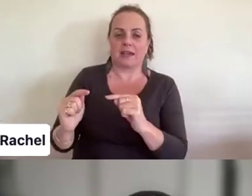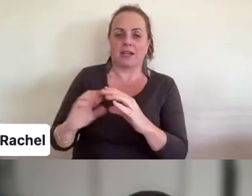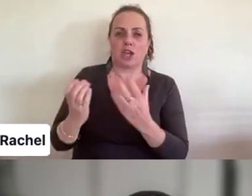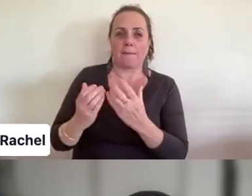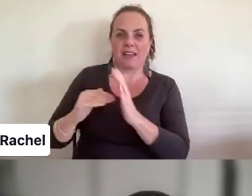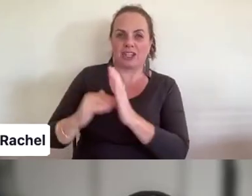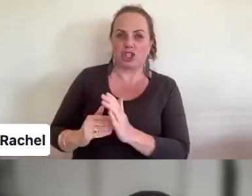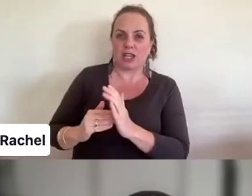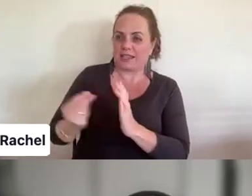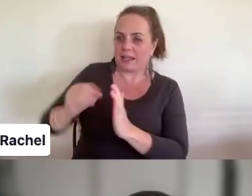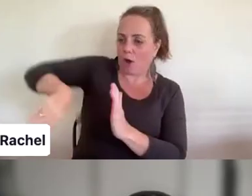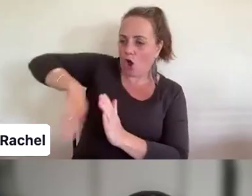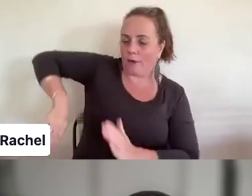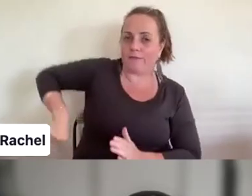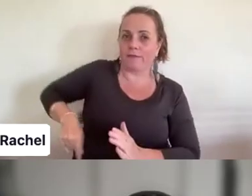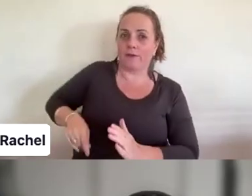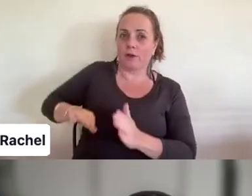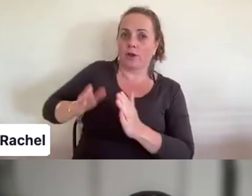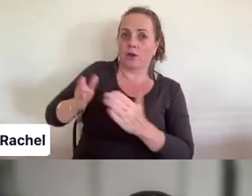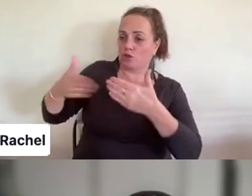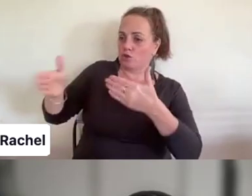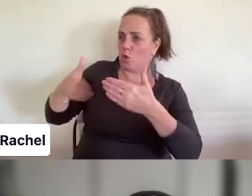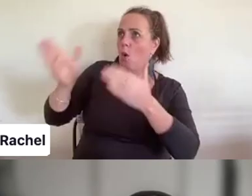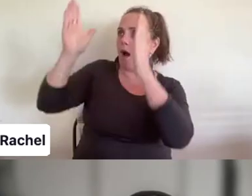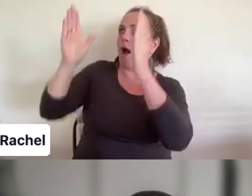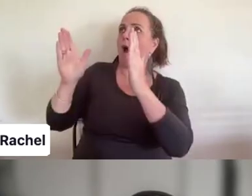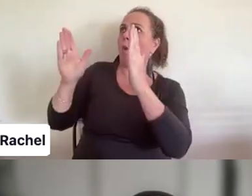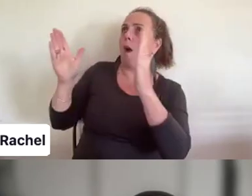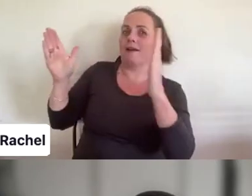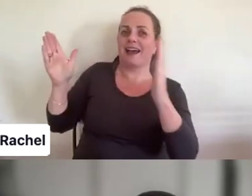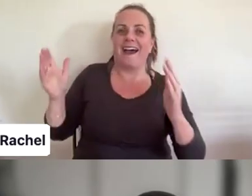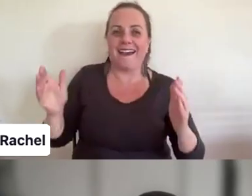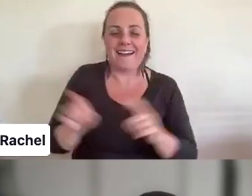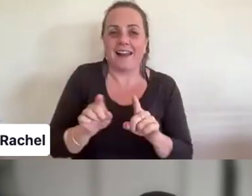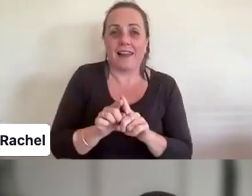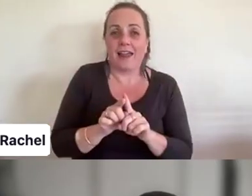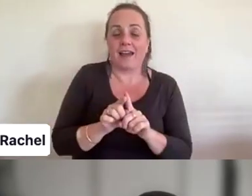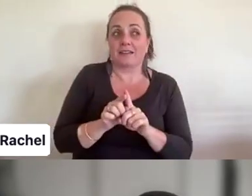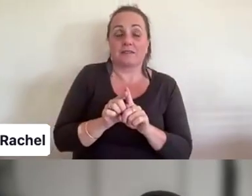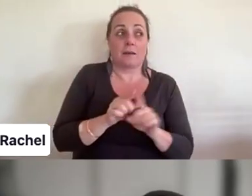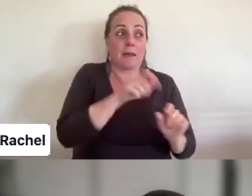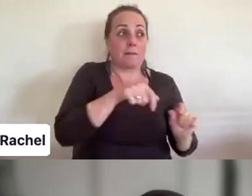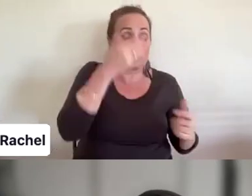the doorways and doing all sorts of things. And it's not widely known that they're doing that,